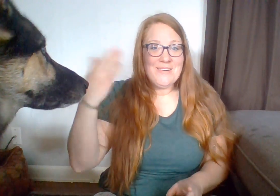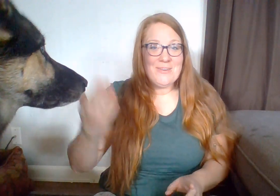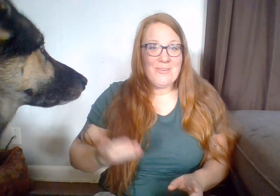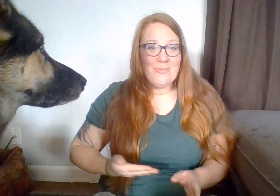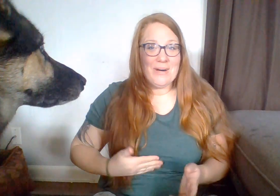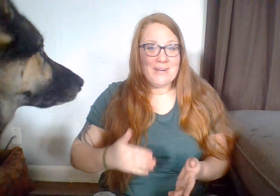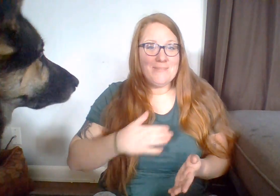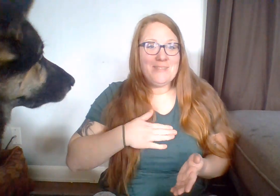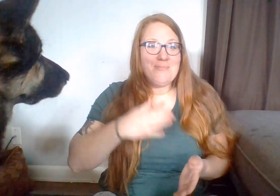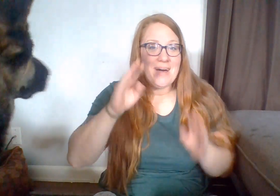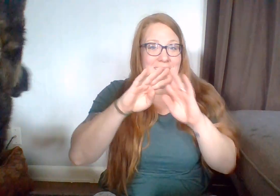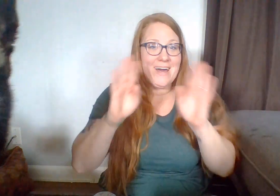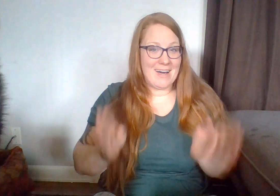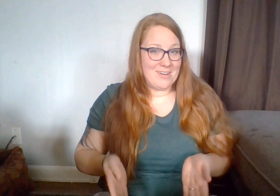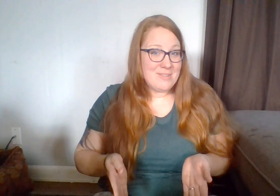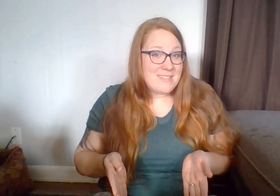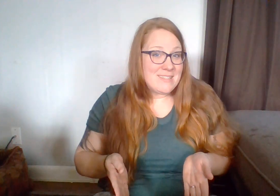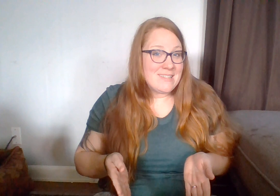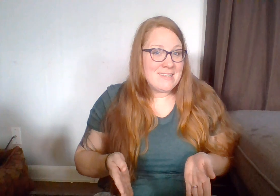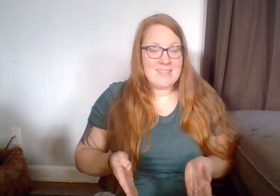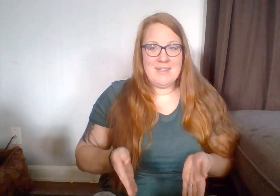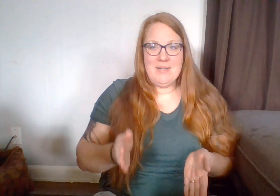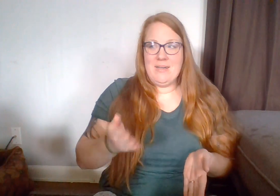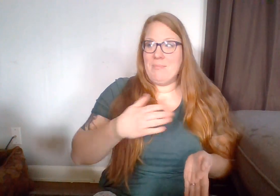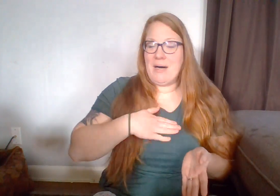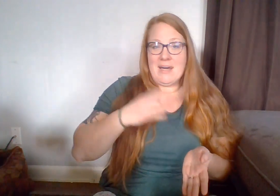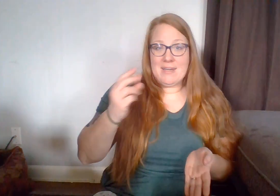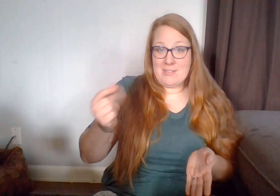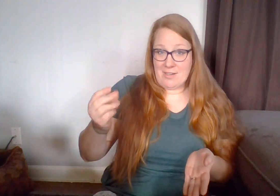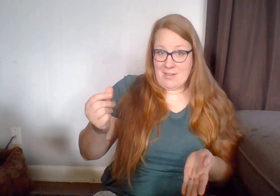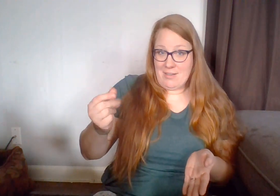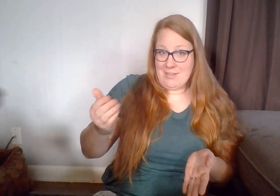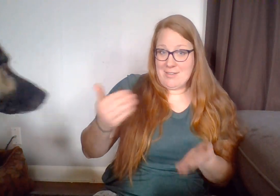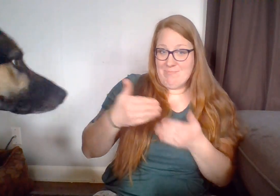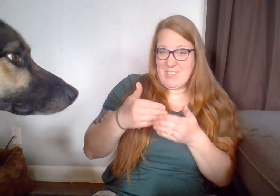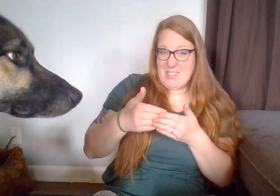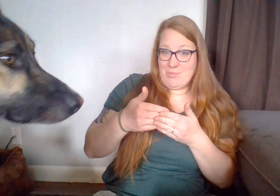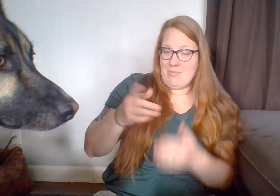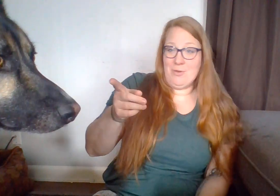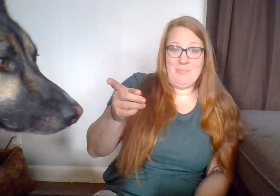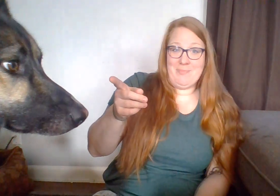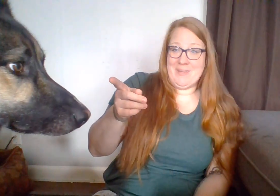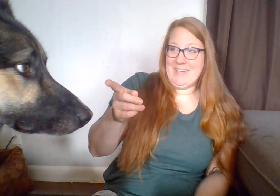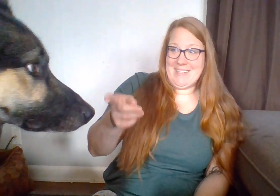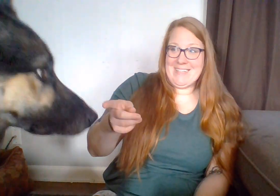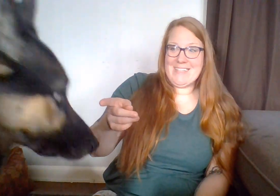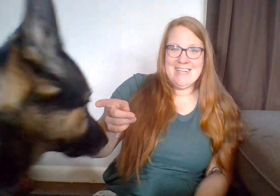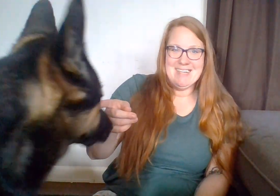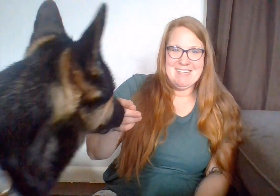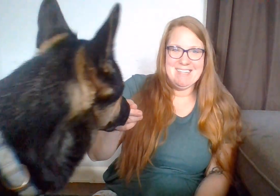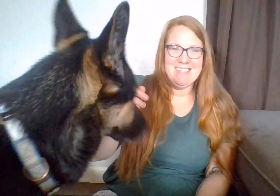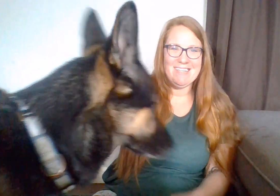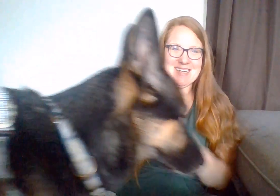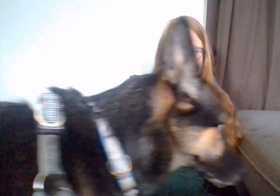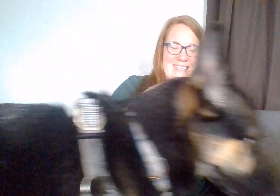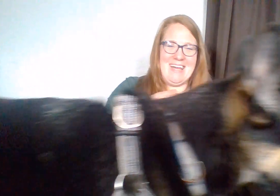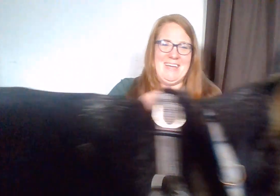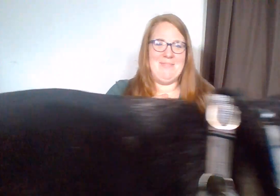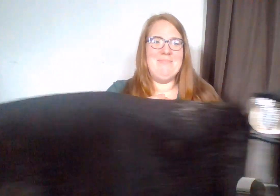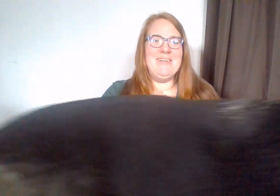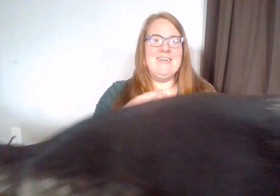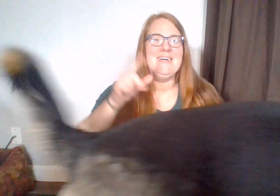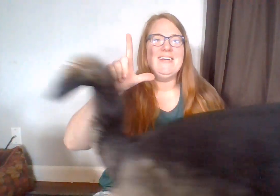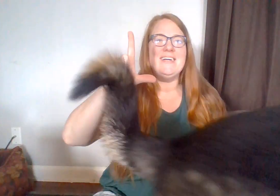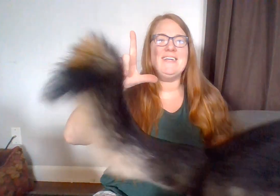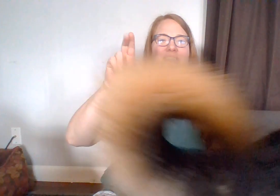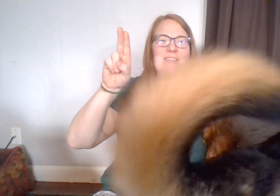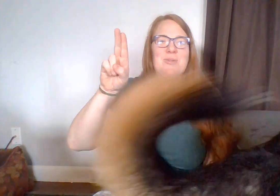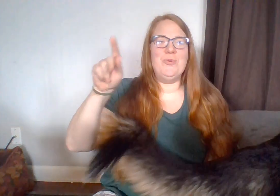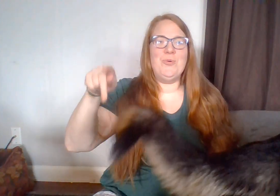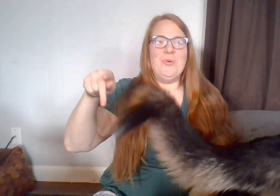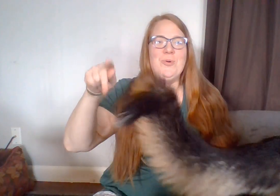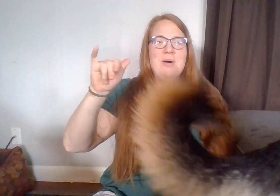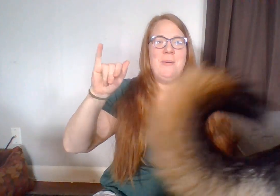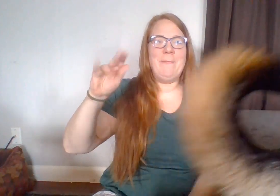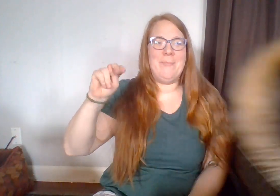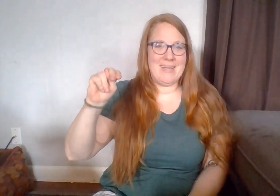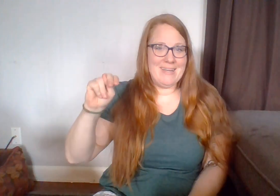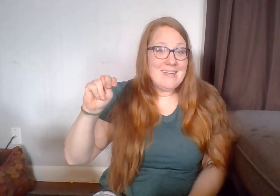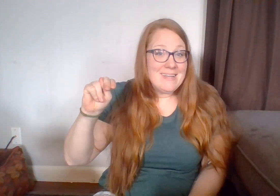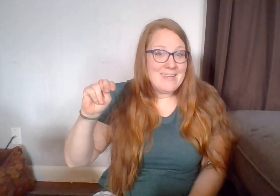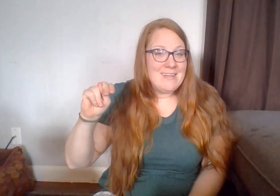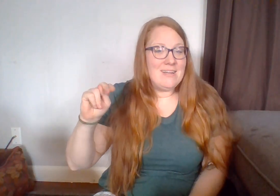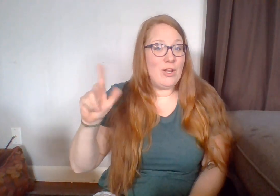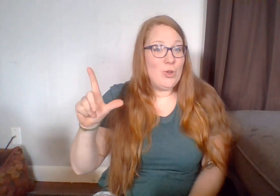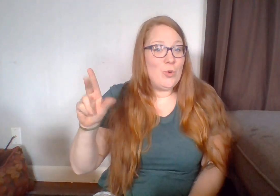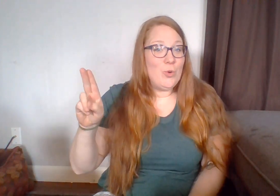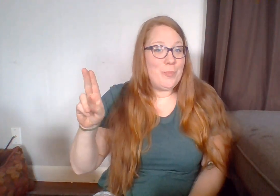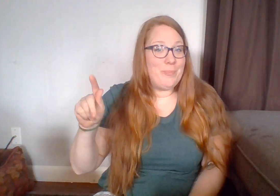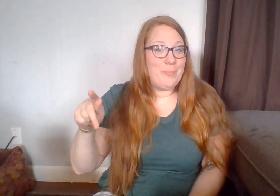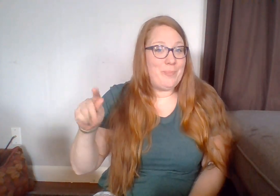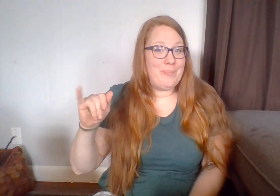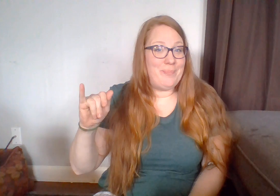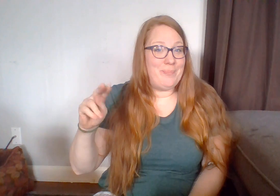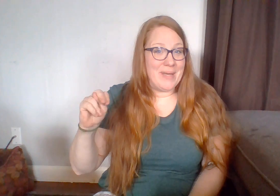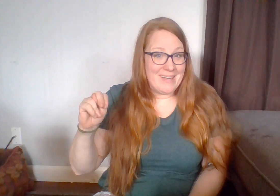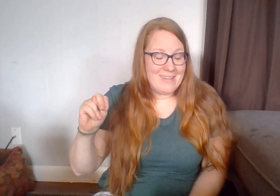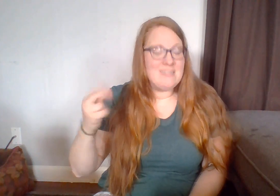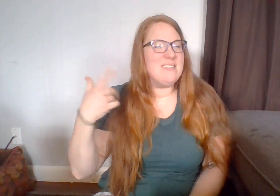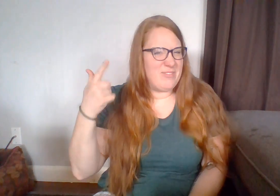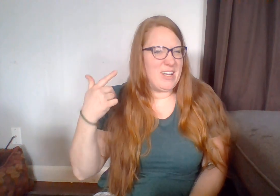welcome to my house, my dog (is close by), oh! there he is. His name is Lupin, Lupin, it's a funny word